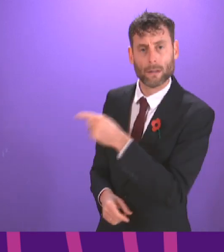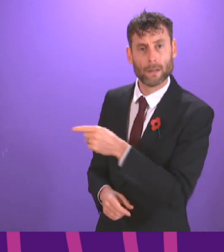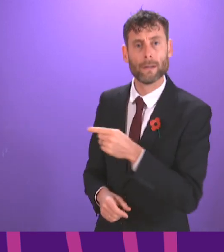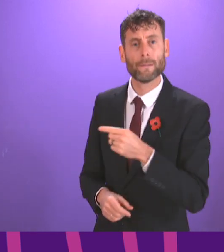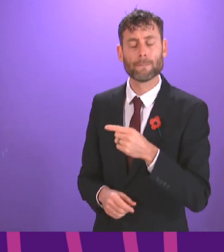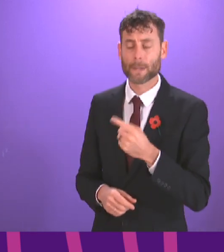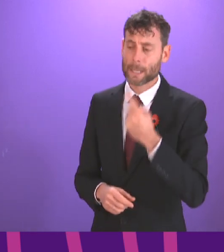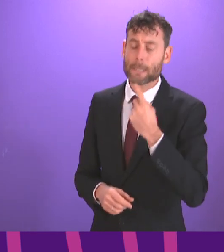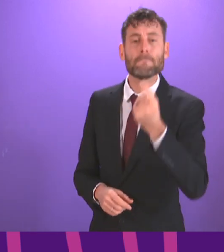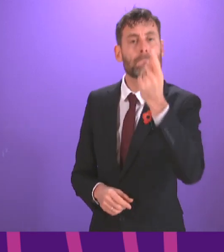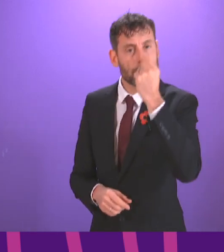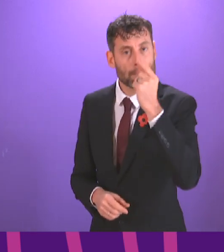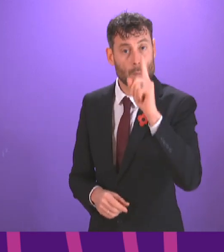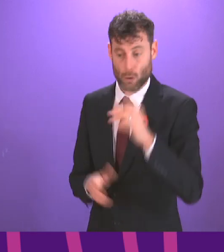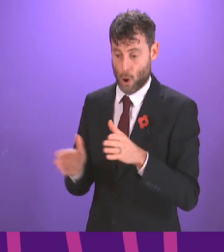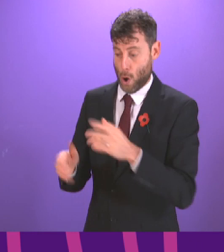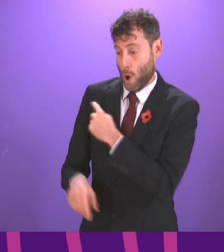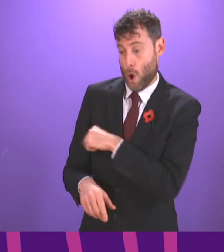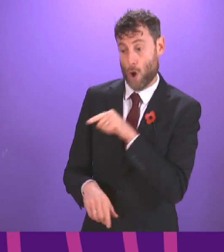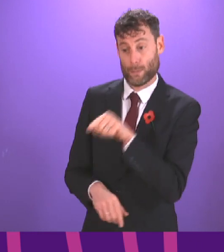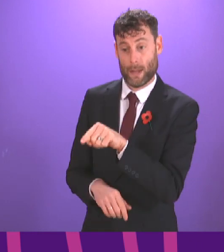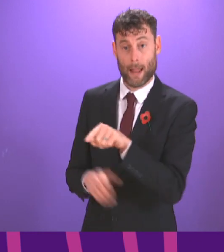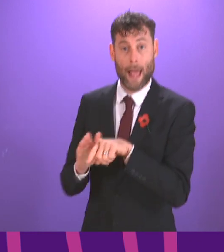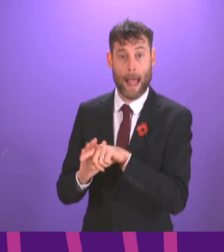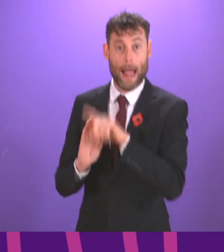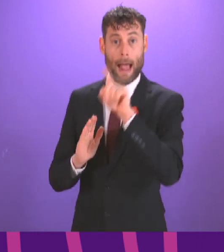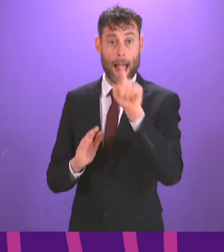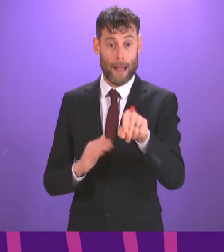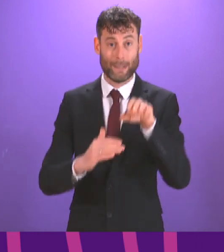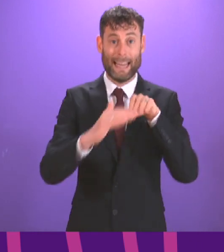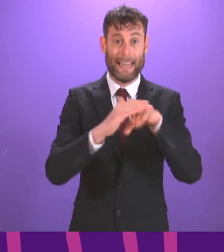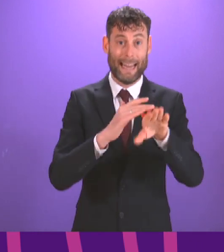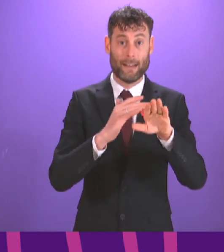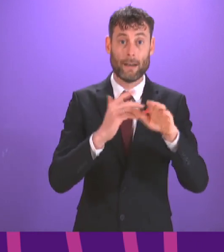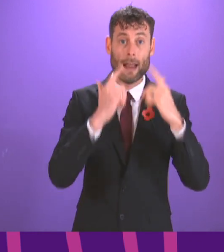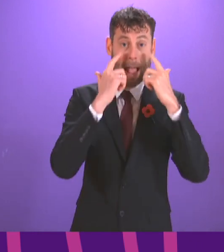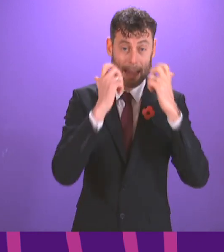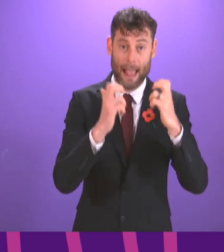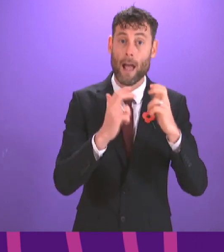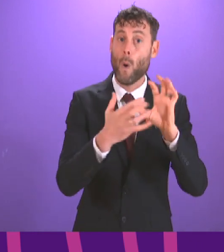“likely that hospital discharges were the source of introduction of infection in a small number of cases”—